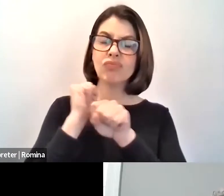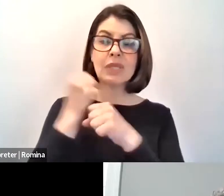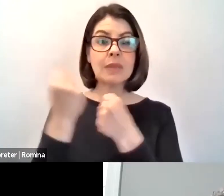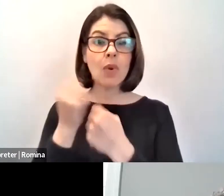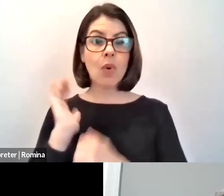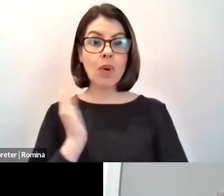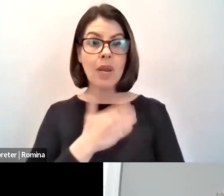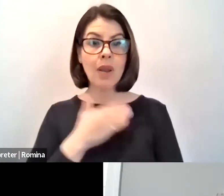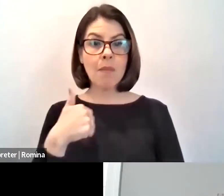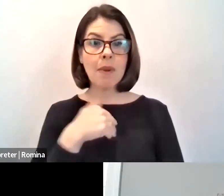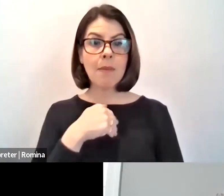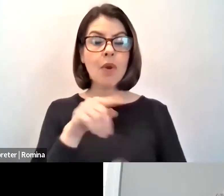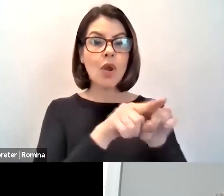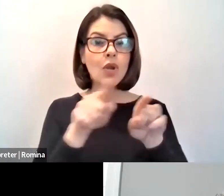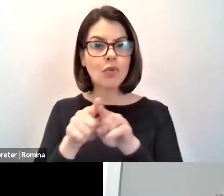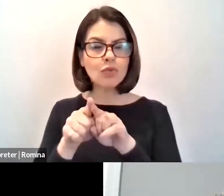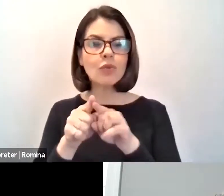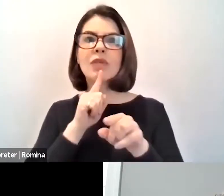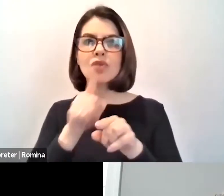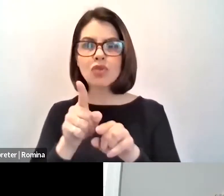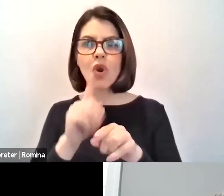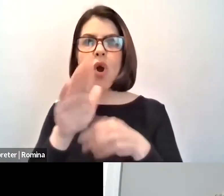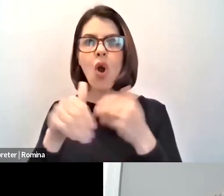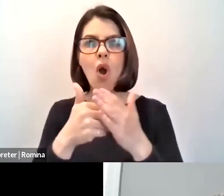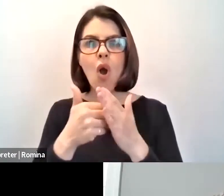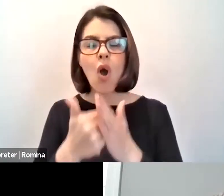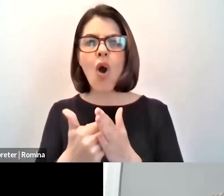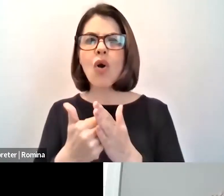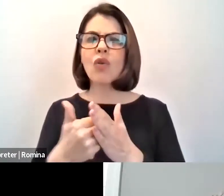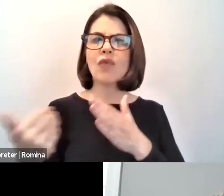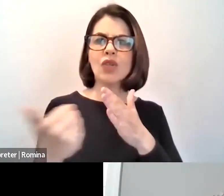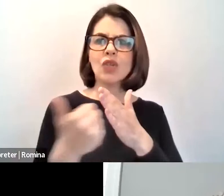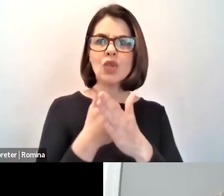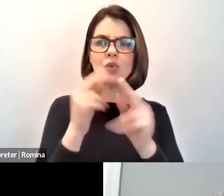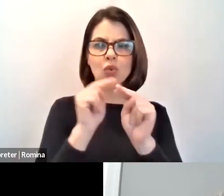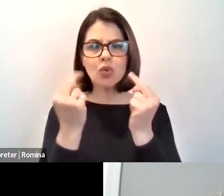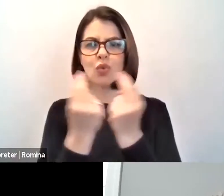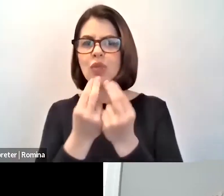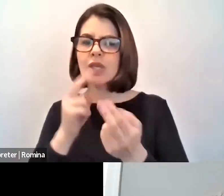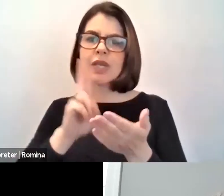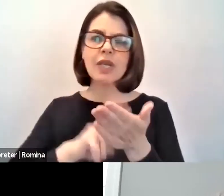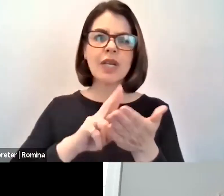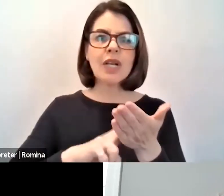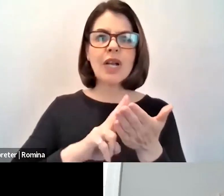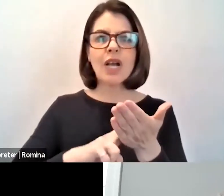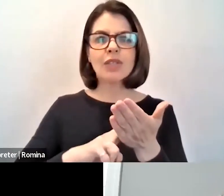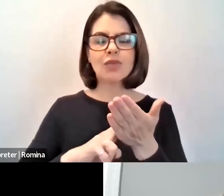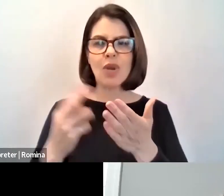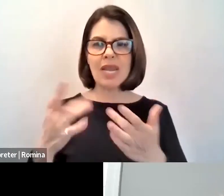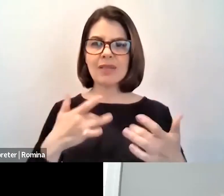but also to enforce some of the most groundbreaking union contracts in the entertainment industry,